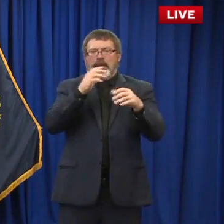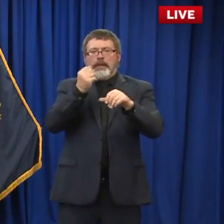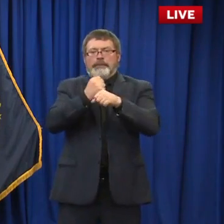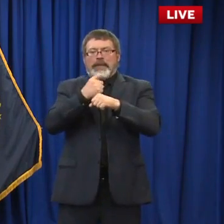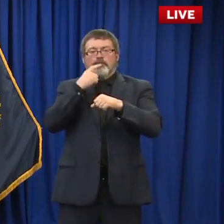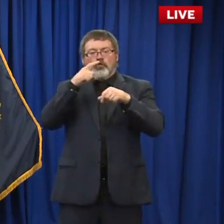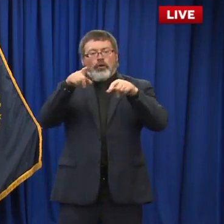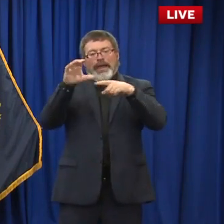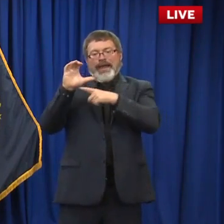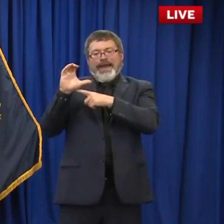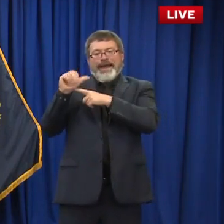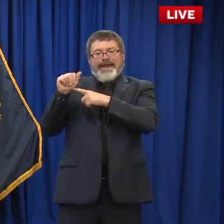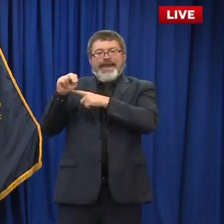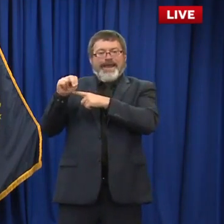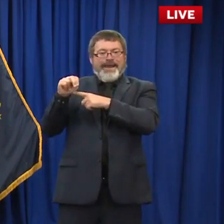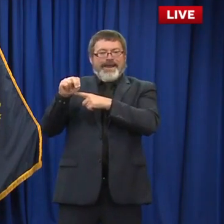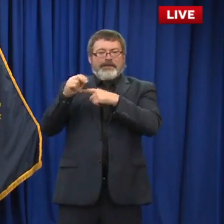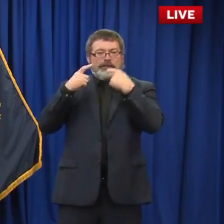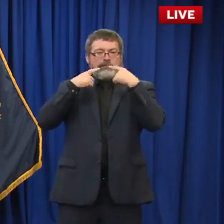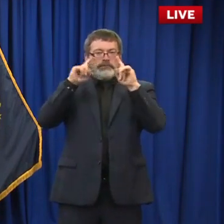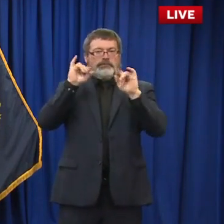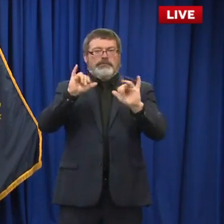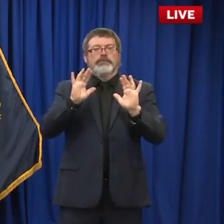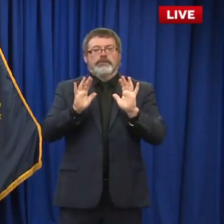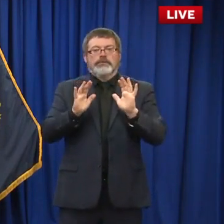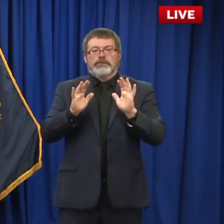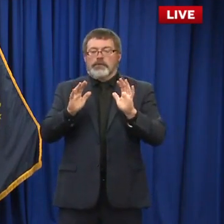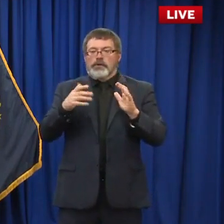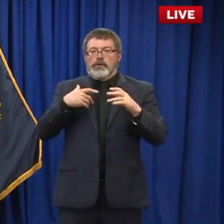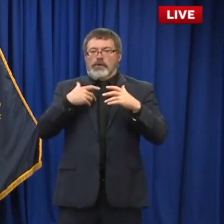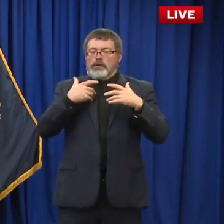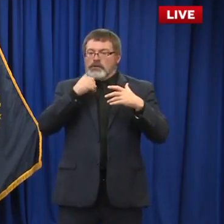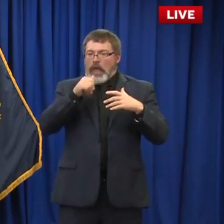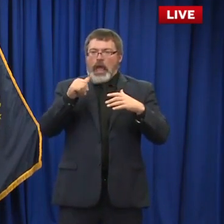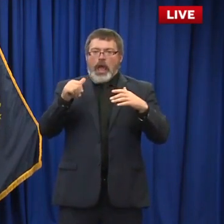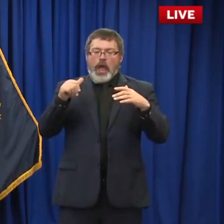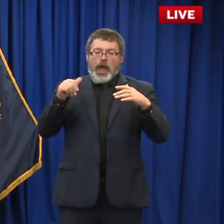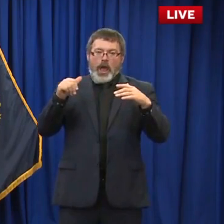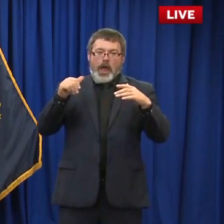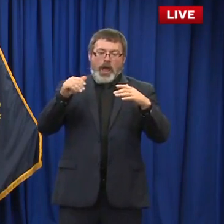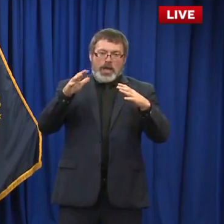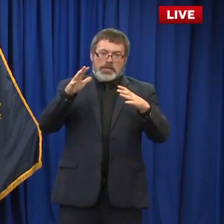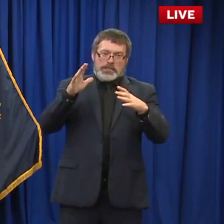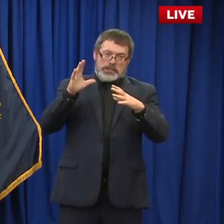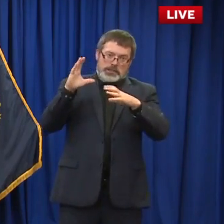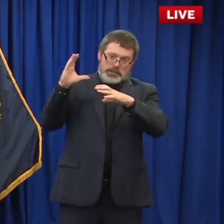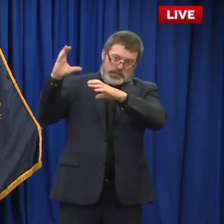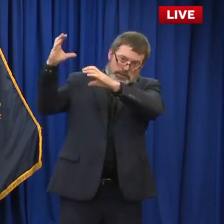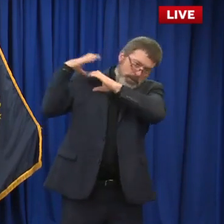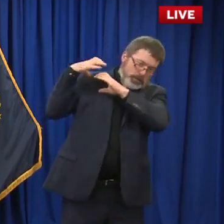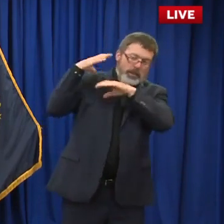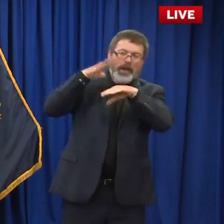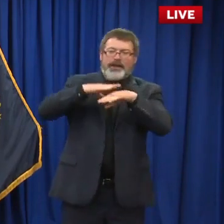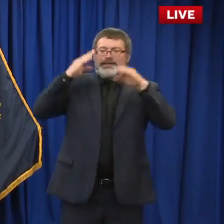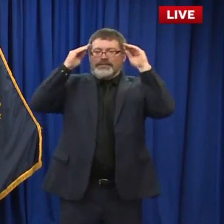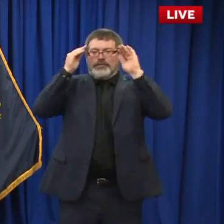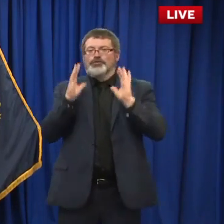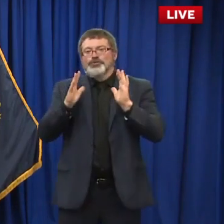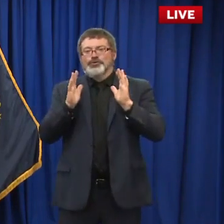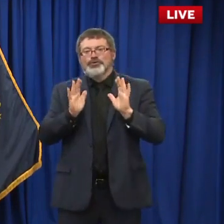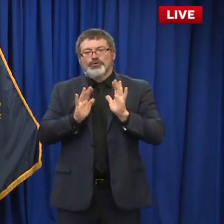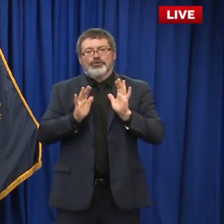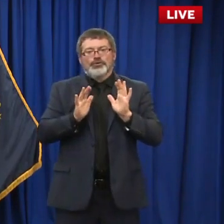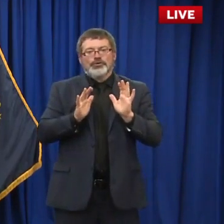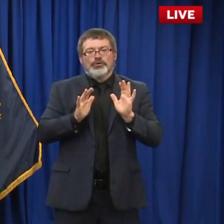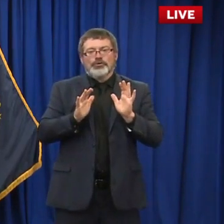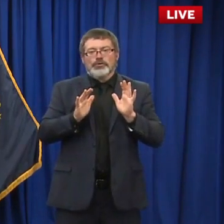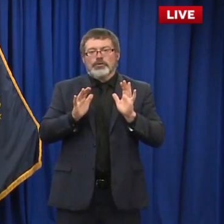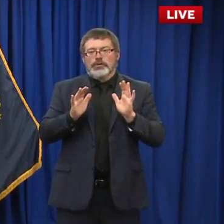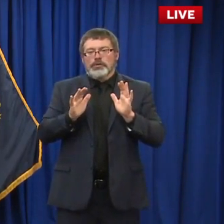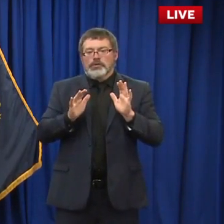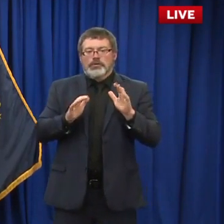IF THAT CAN BE MANAGED BY THE TEACHER IN THE CLASSROOM, GREAT, BUT MAKE SURE IT CAN TRULY BE IMAGINED AND PRACTICAL AND YOU'RE NOT PUTTING SO MUCH ONUS ON THE TEACHERS TO MANAGE